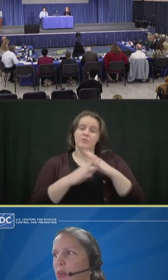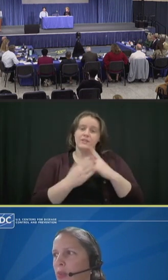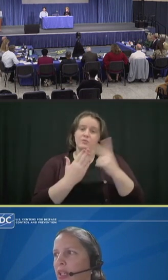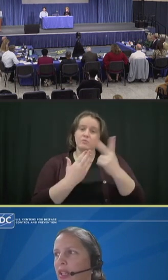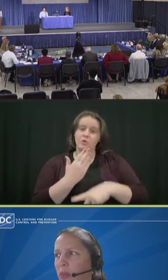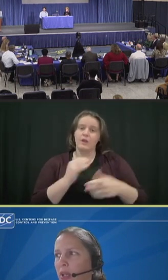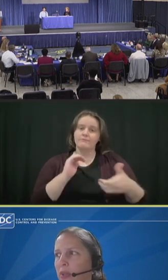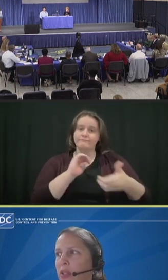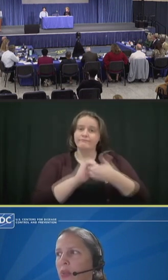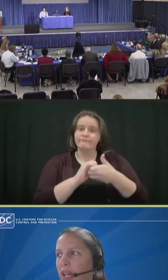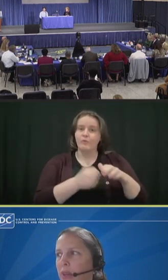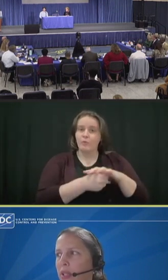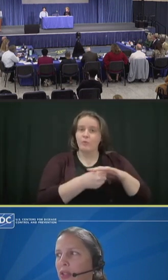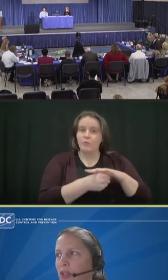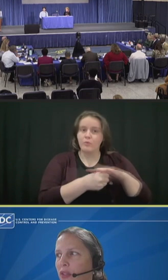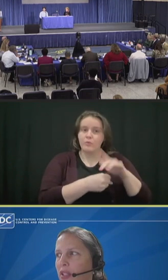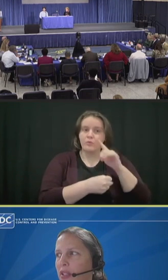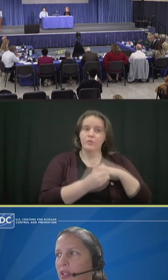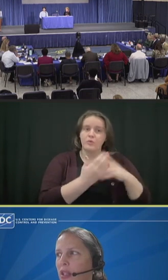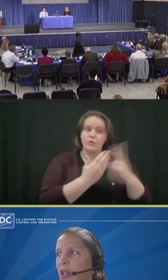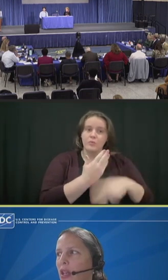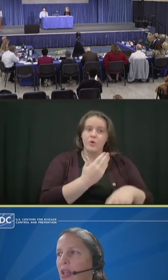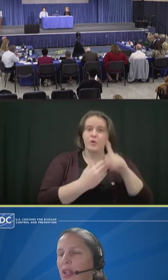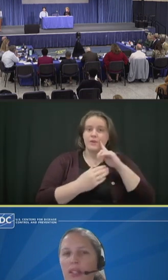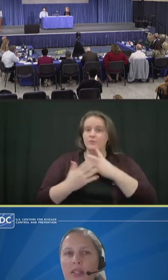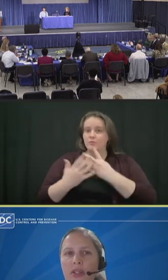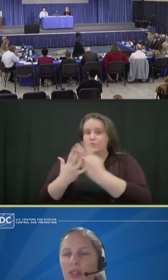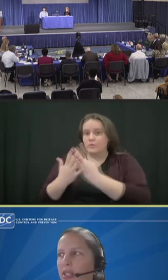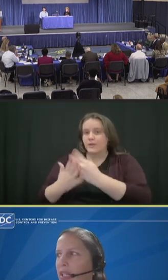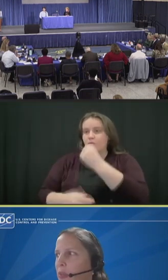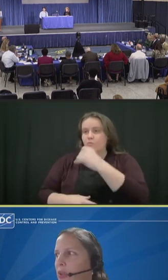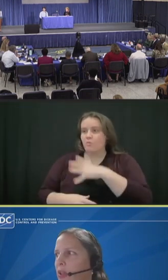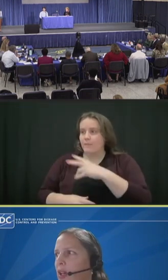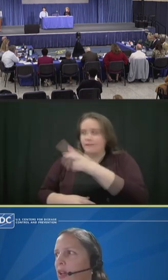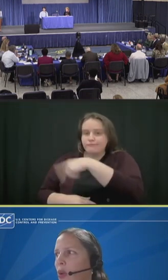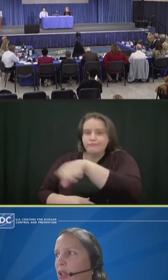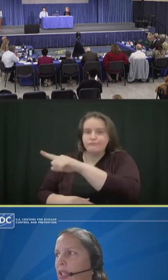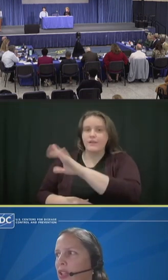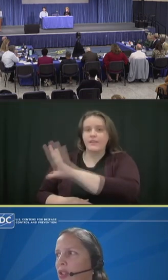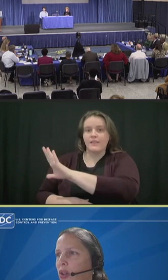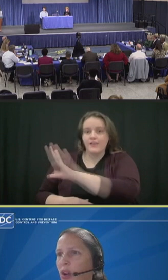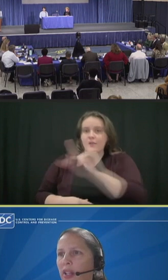women and their babies with hep B services. This is a good example of coordination across